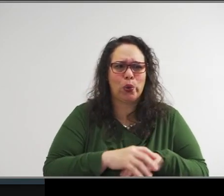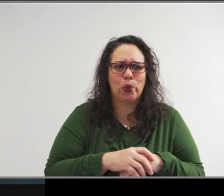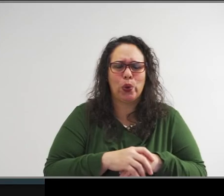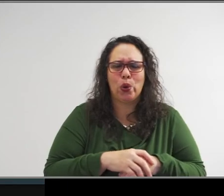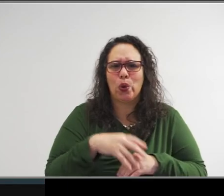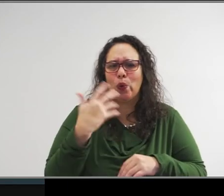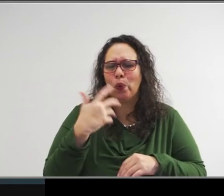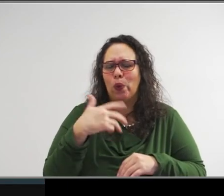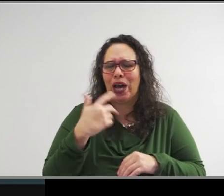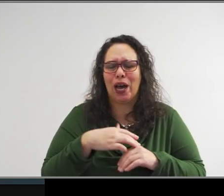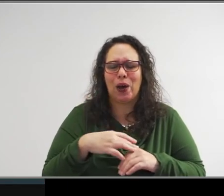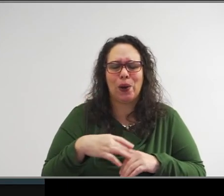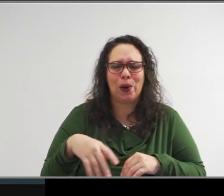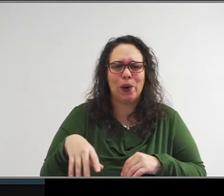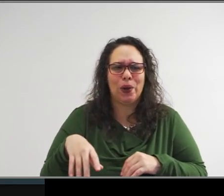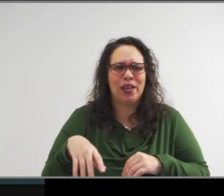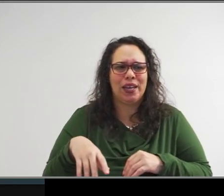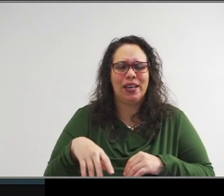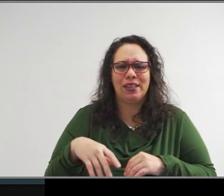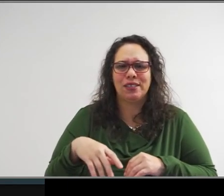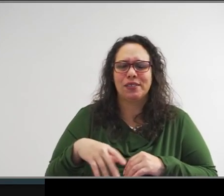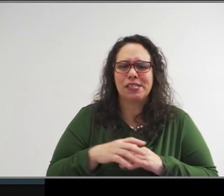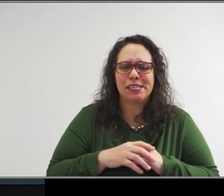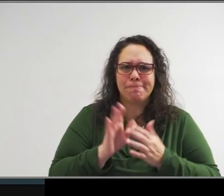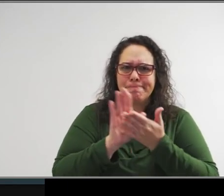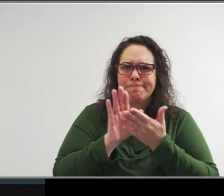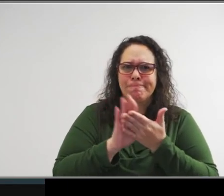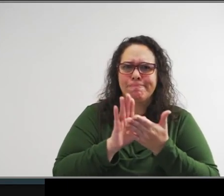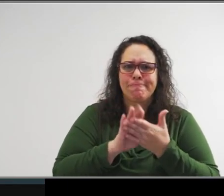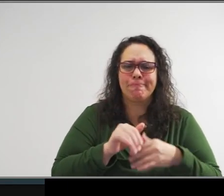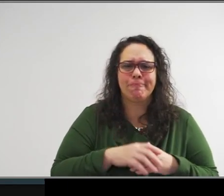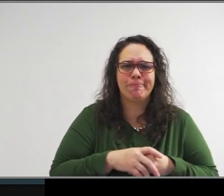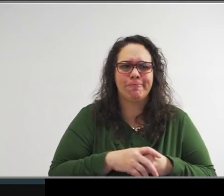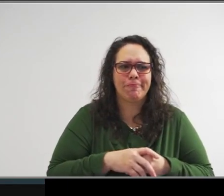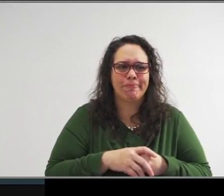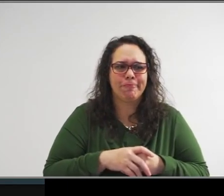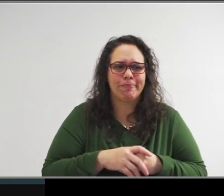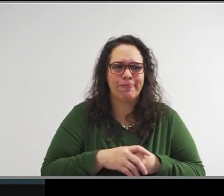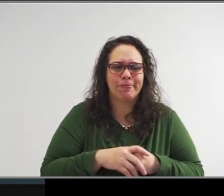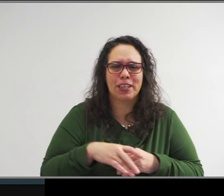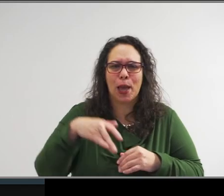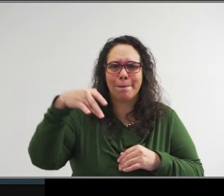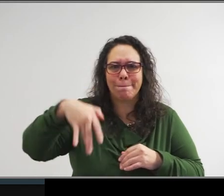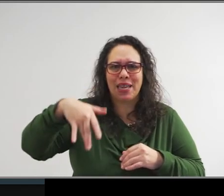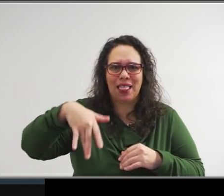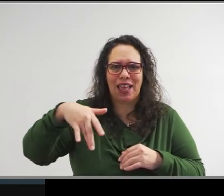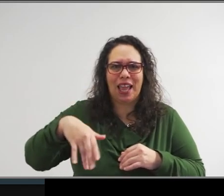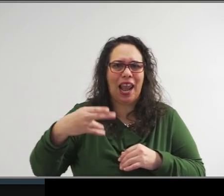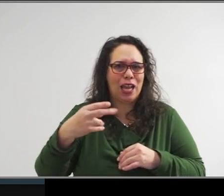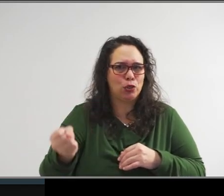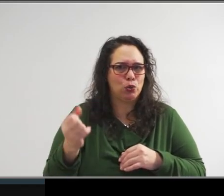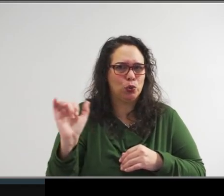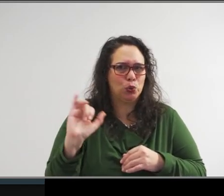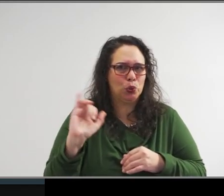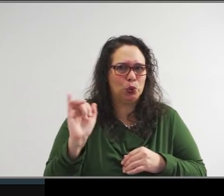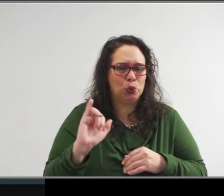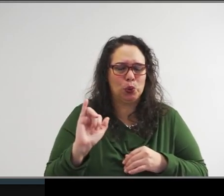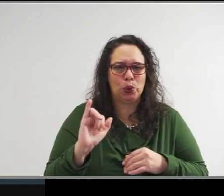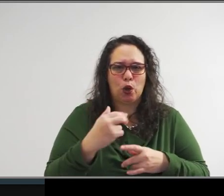And I want to shout out to Brian Doko about that. And to Drake who produced a winter concert